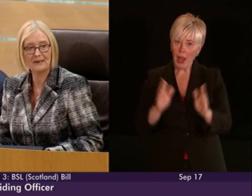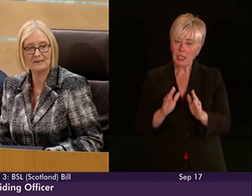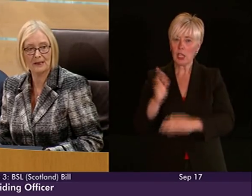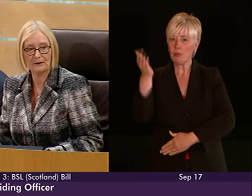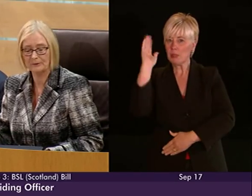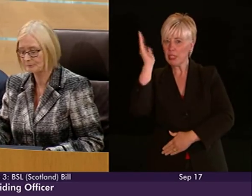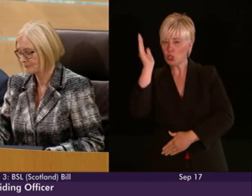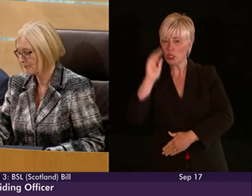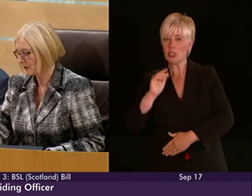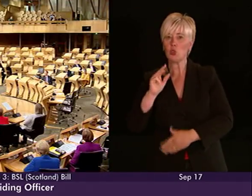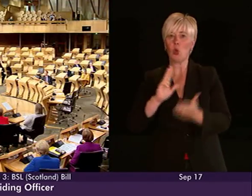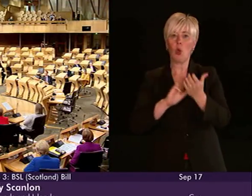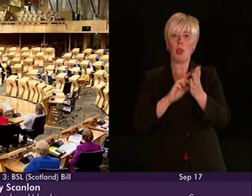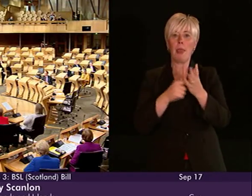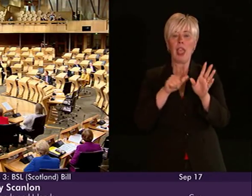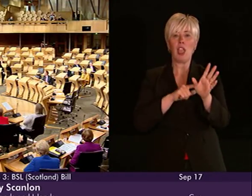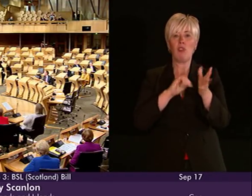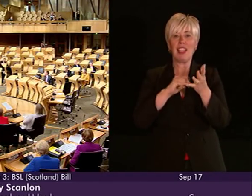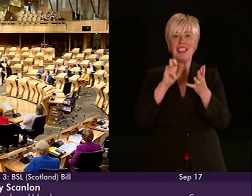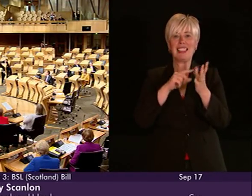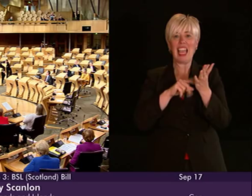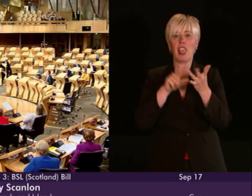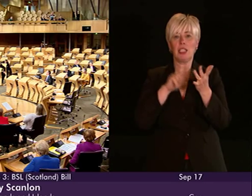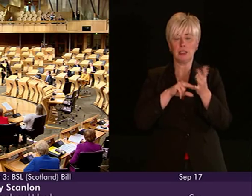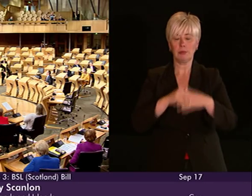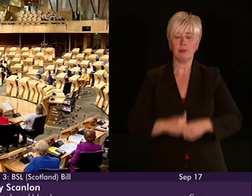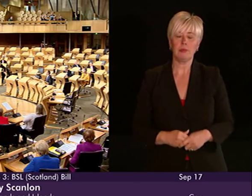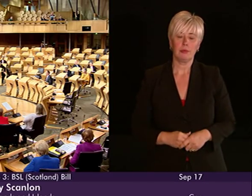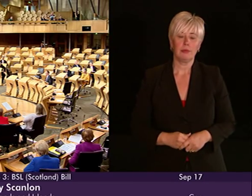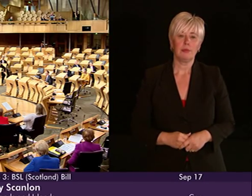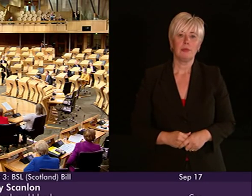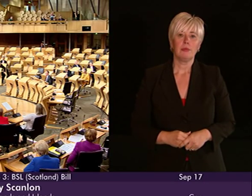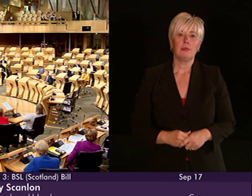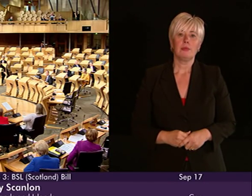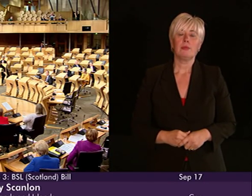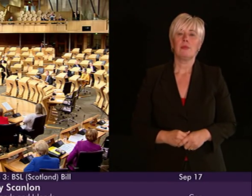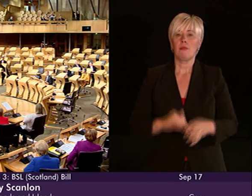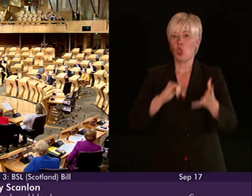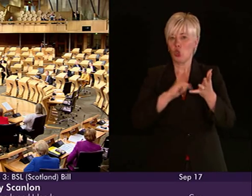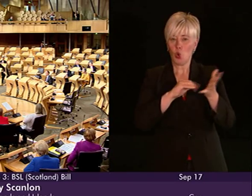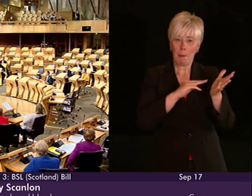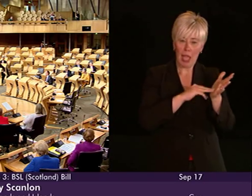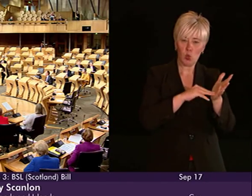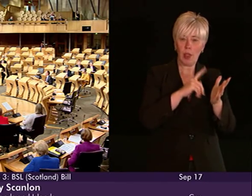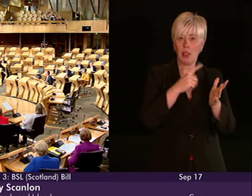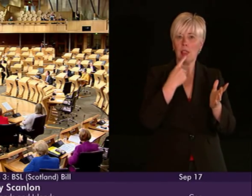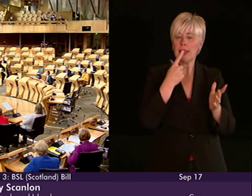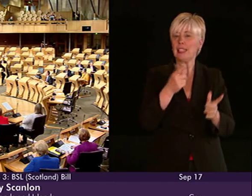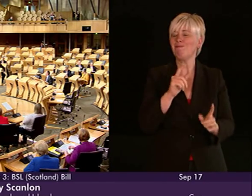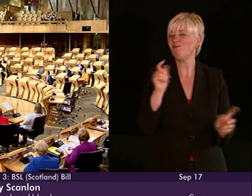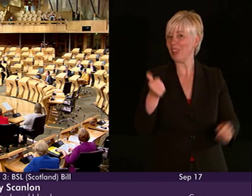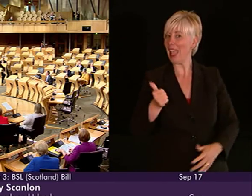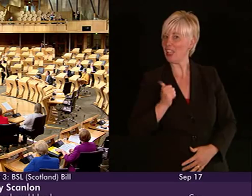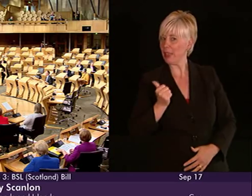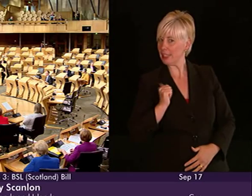Mary Scanlon (Highlands and Islands) (Con): Stewart Maxwell mentioned expectations, and